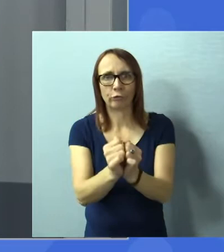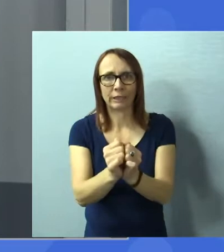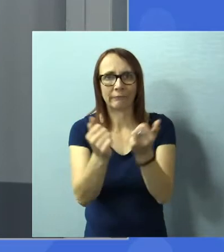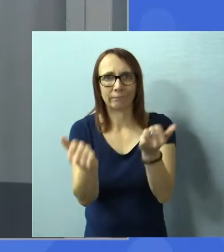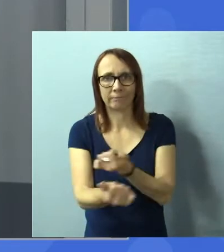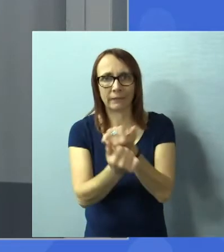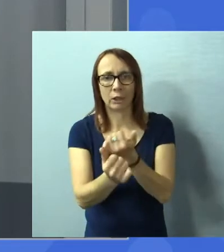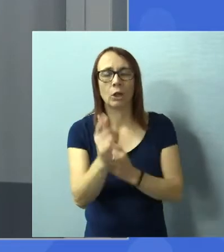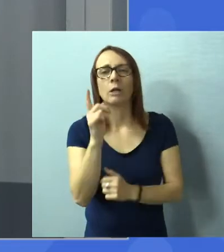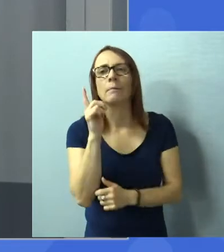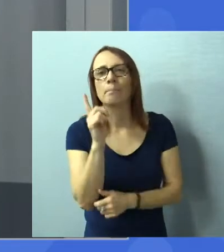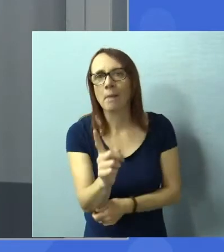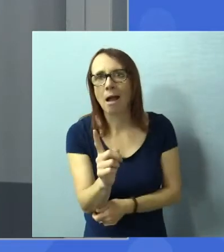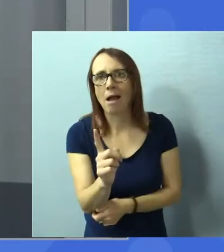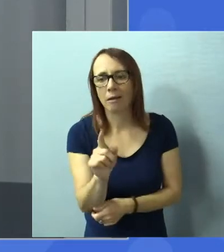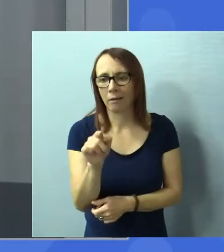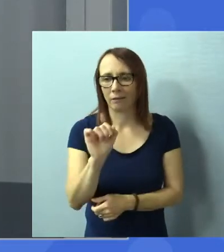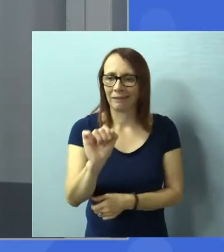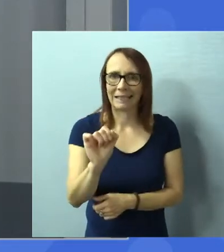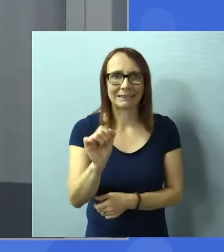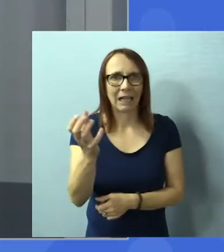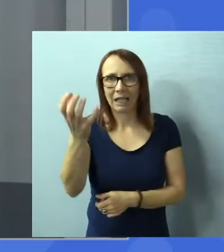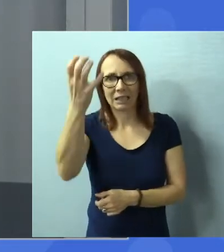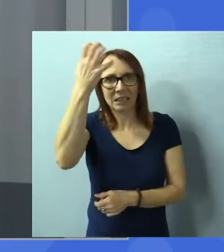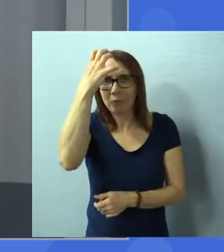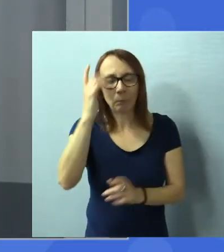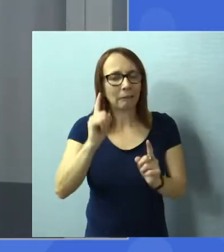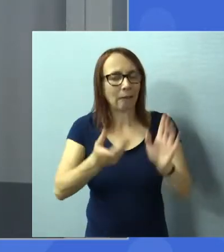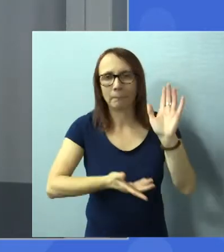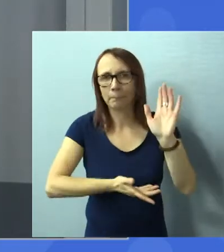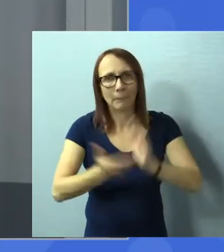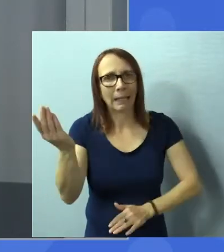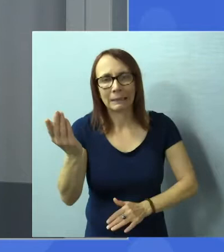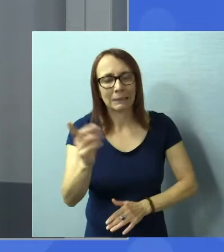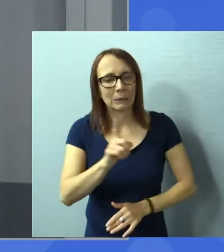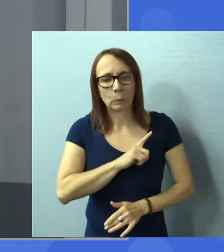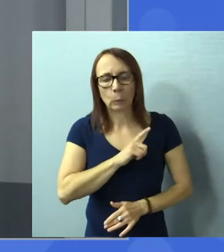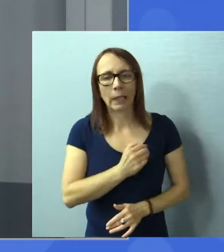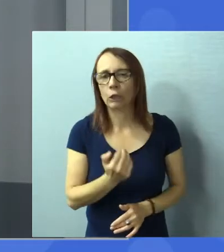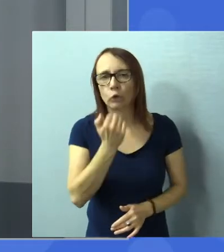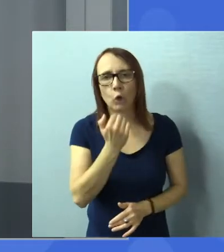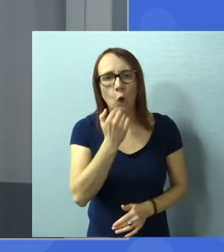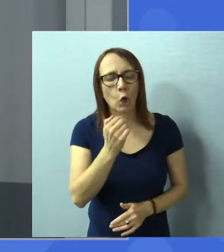problem was that with a minority government he doesn't have the votes that he needed and Parliament to turn that withdrawal agreement with the EU